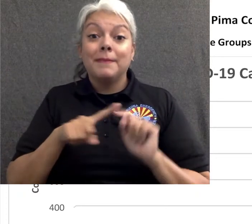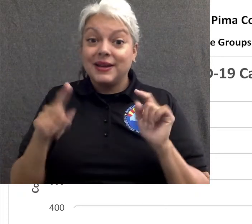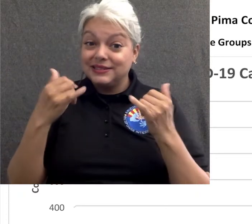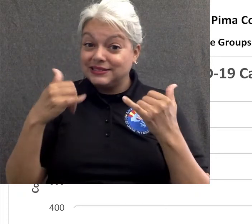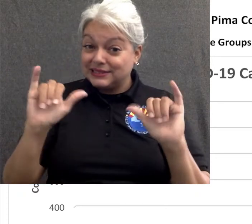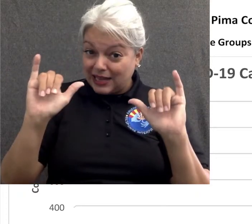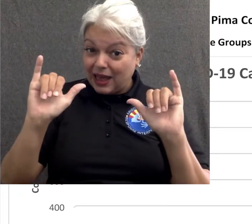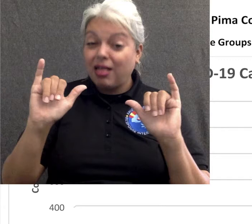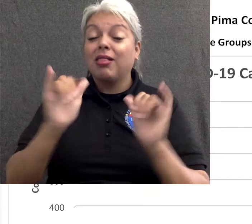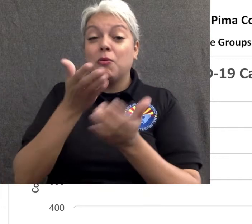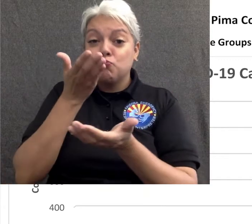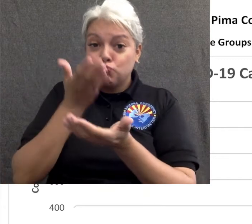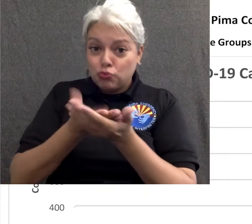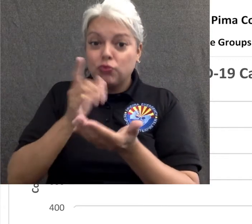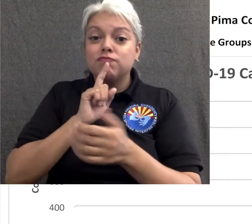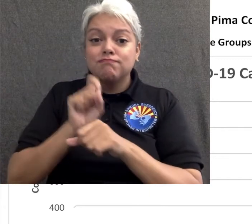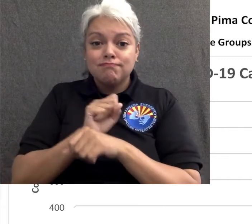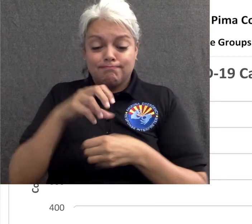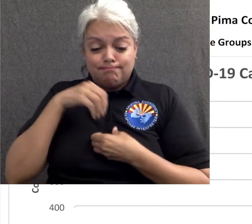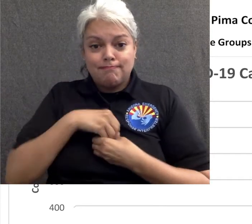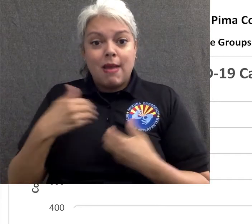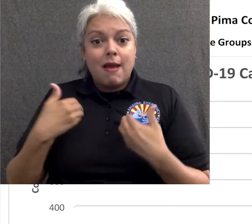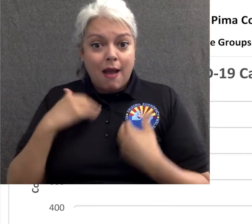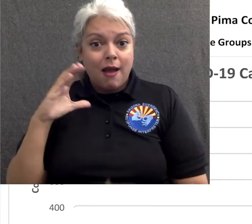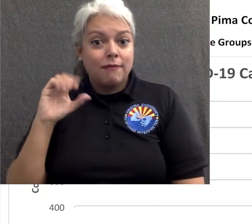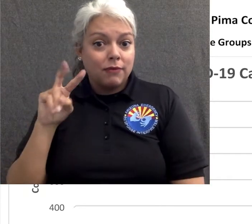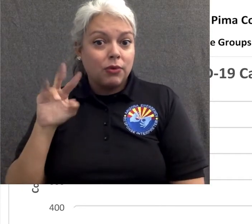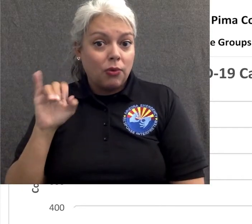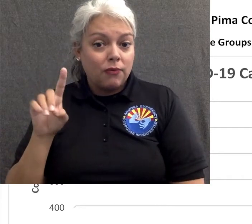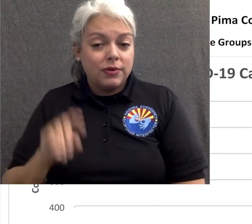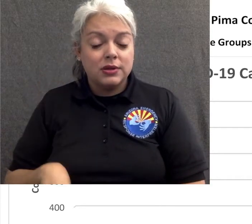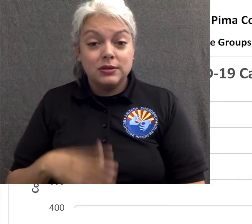patients and what's important about that is that these cases can